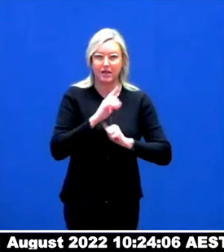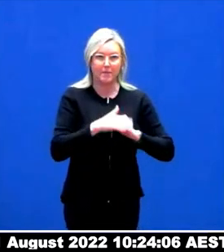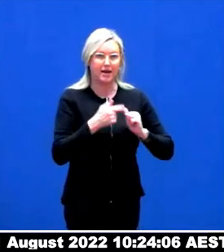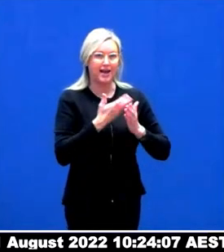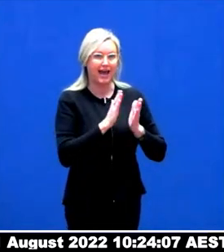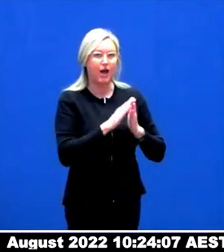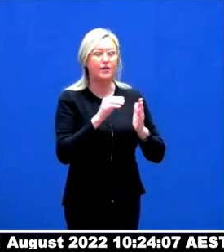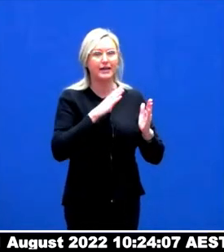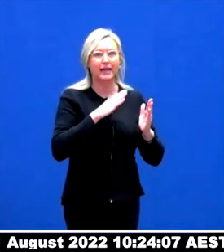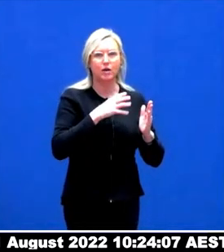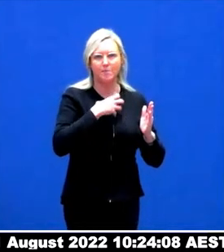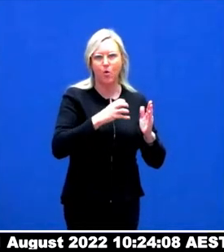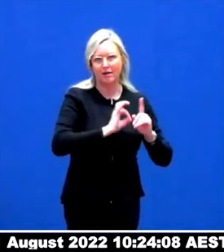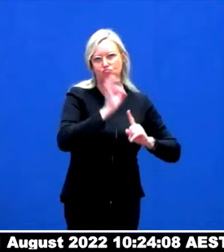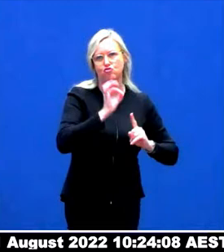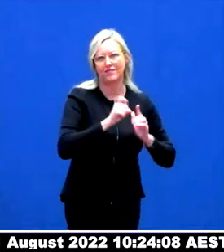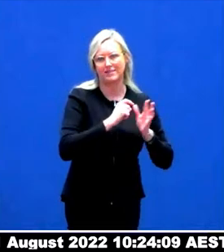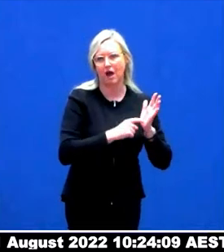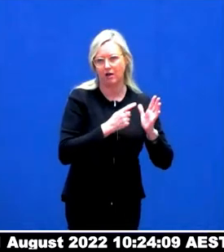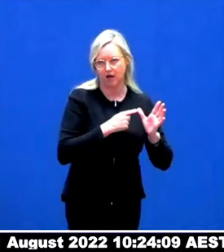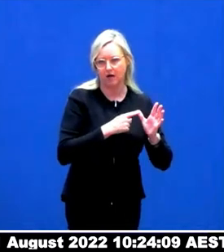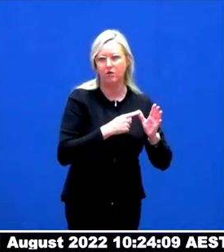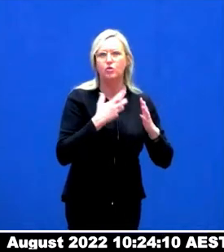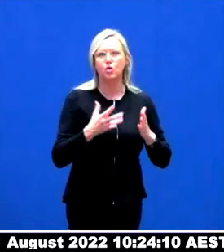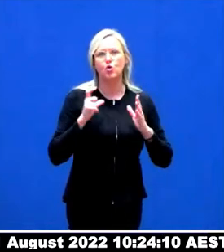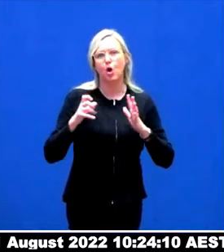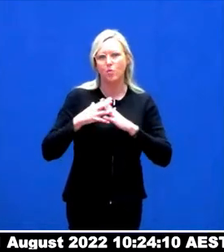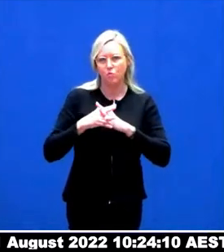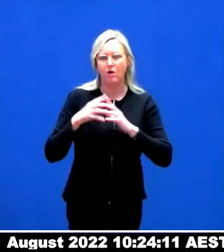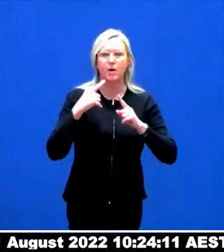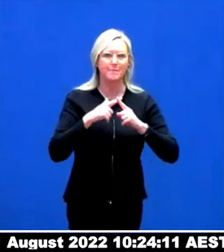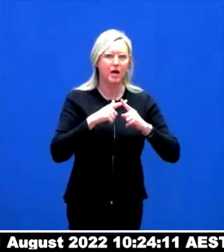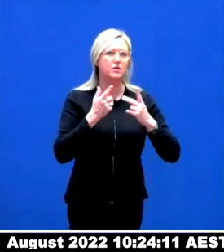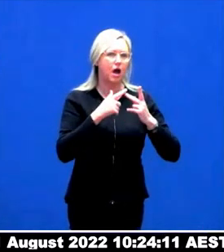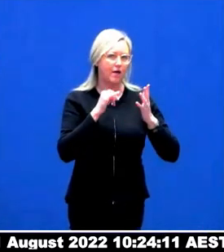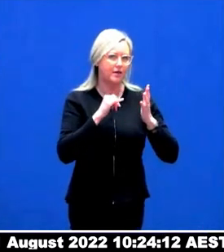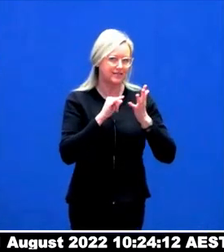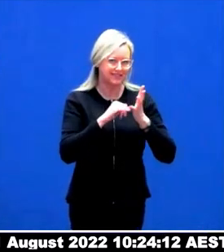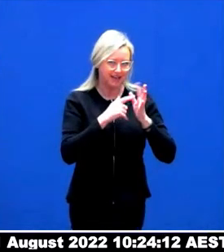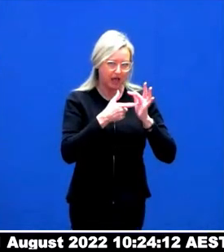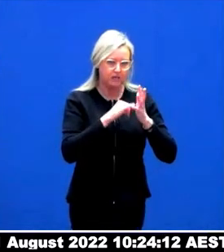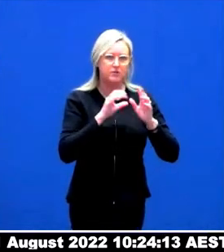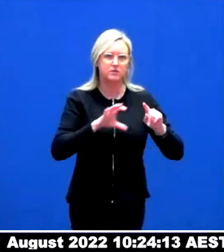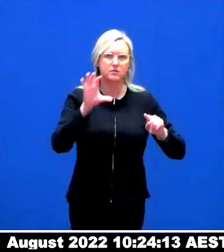And there's been a separate strand of work conducted by the Commonwealth and states to actually develop some further indicators.